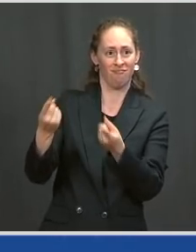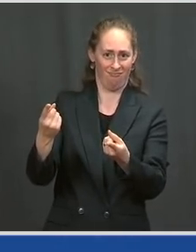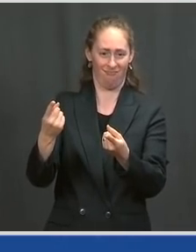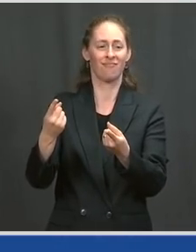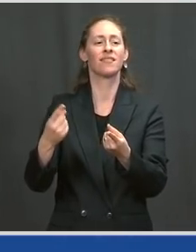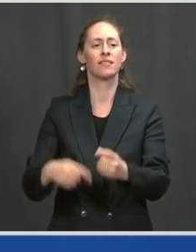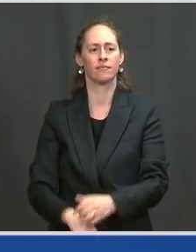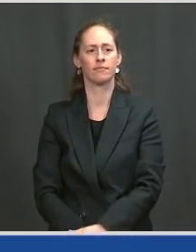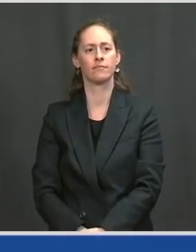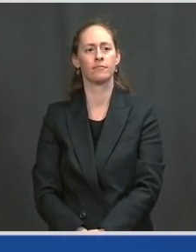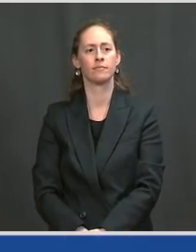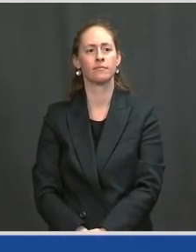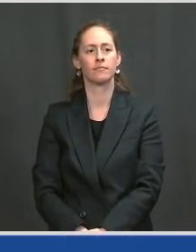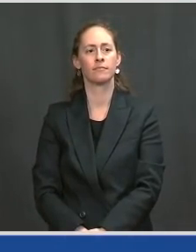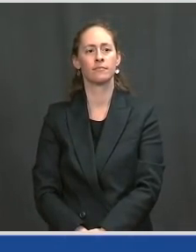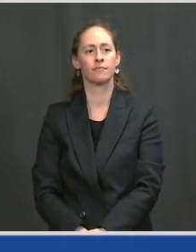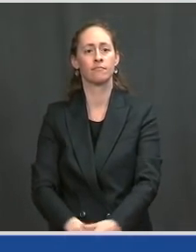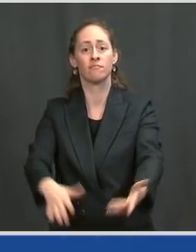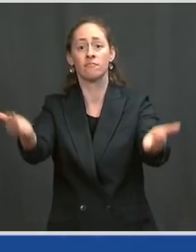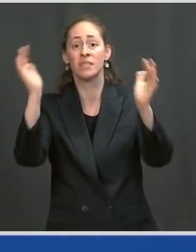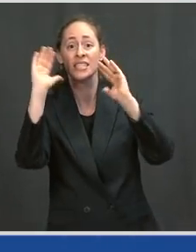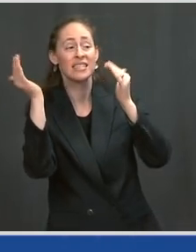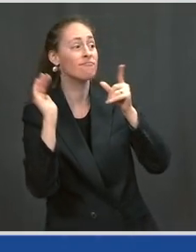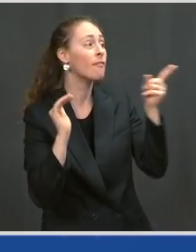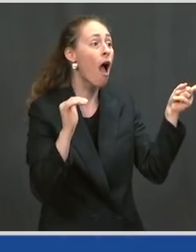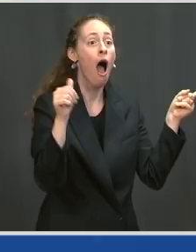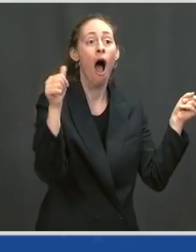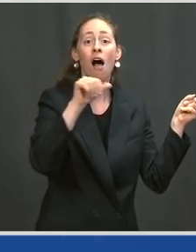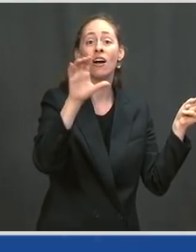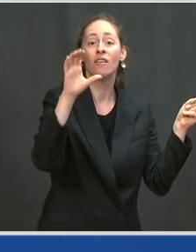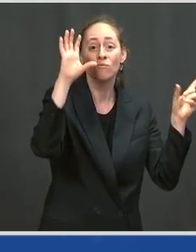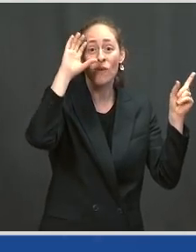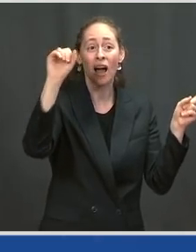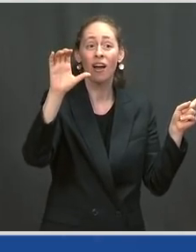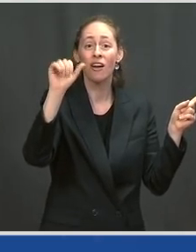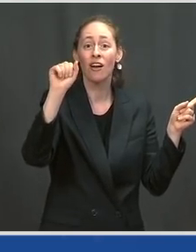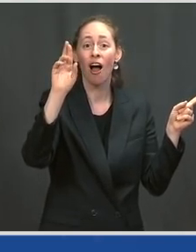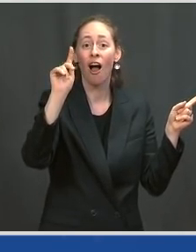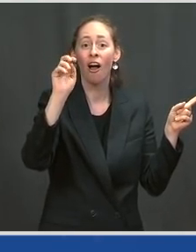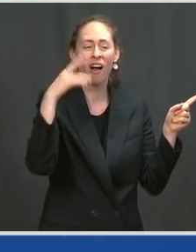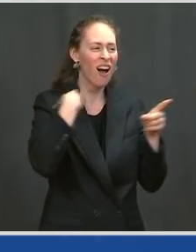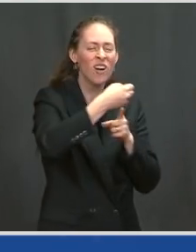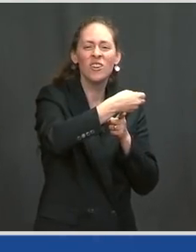and more than six times what President Reagan saw. In the three months before I got here,